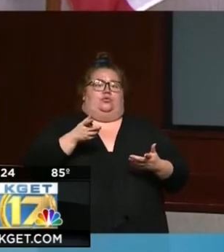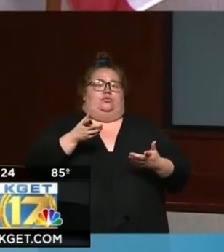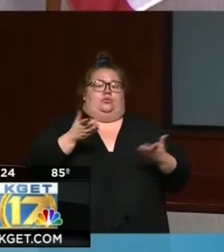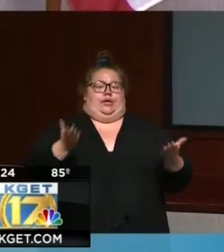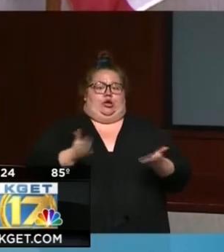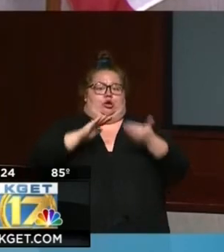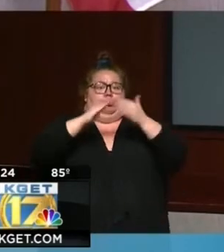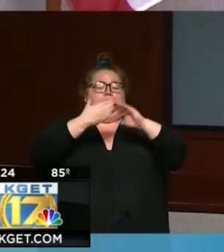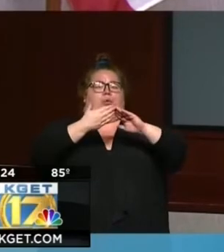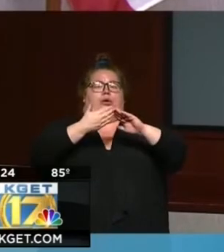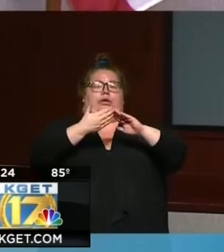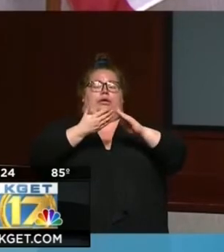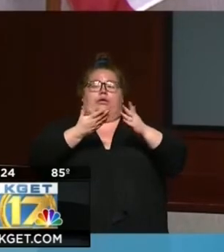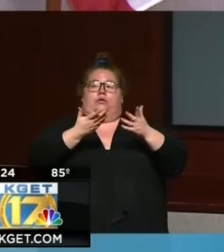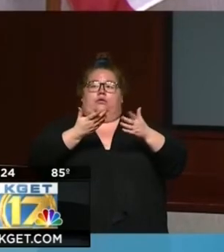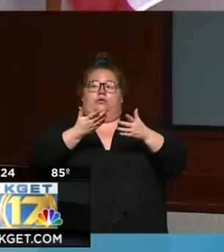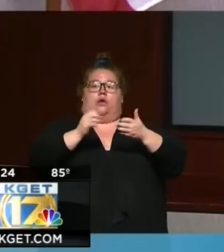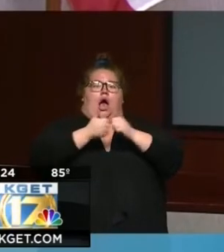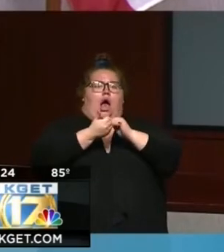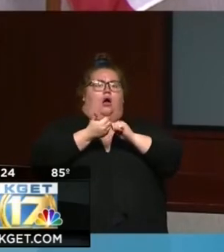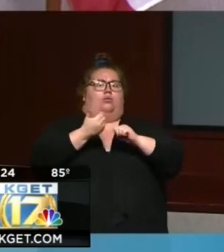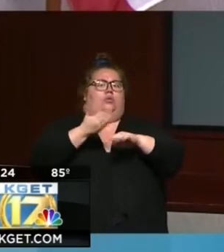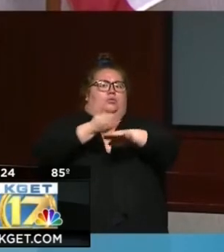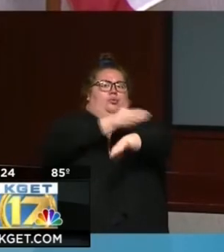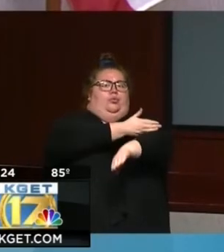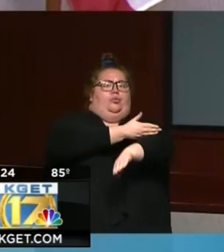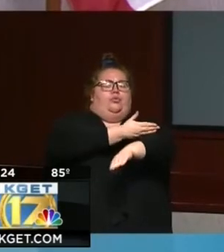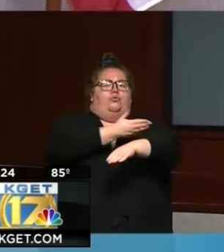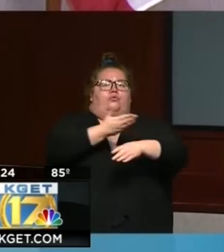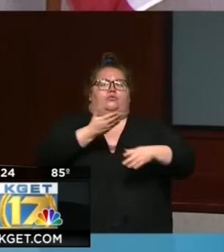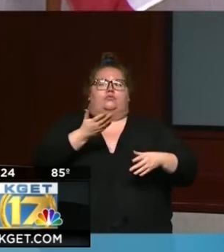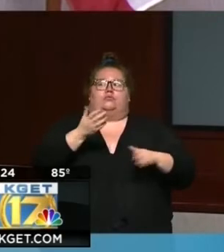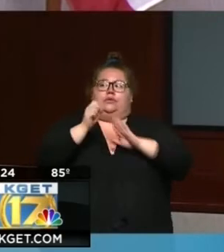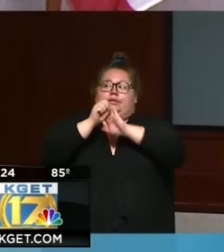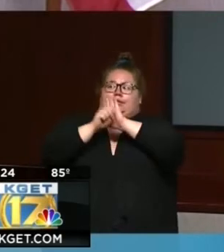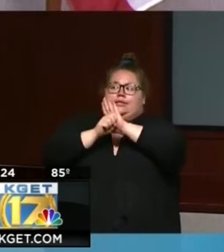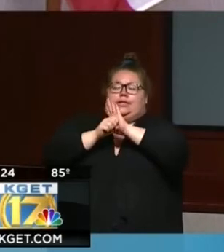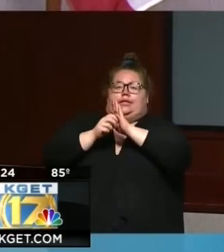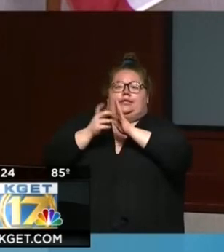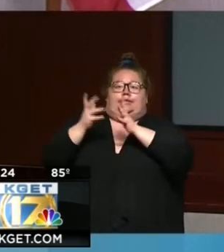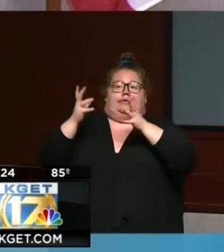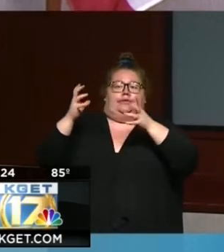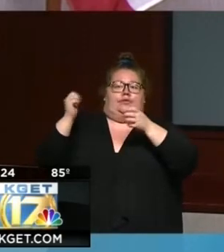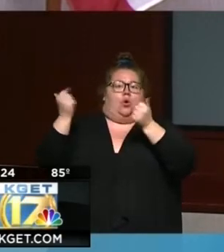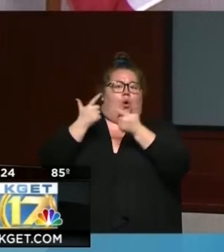ARE DOING IN EACH OF THOSE CATEGORIES. HOW WE ARE DOING AS A